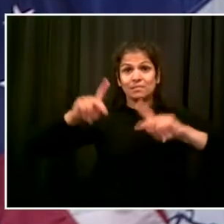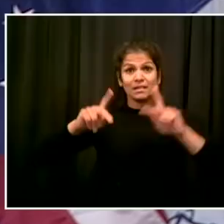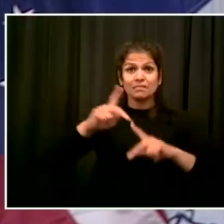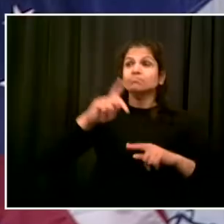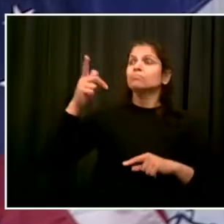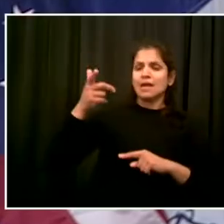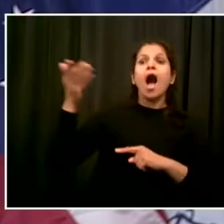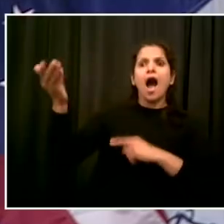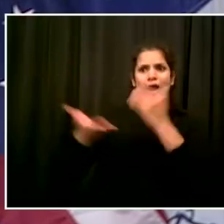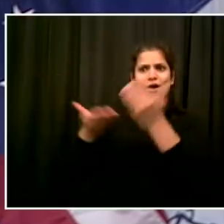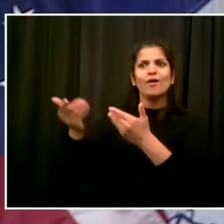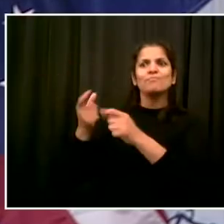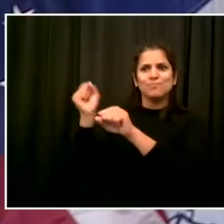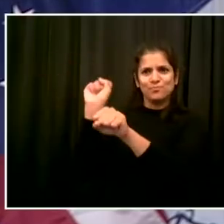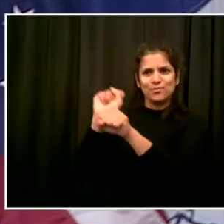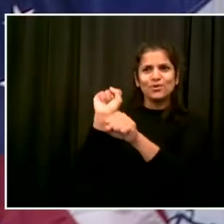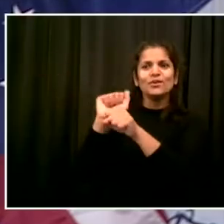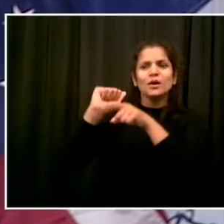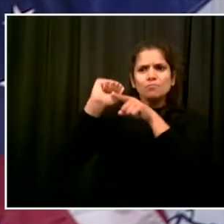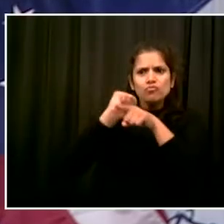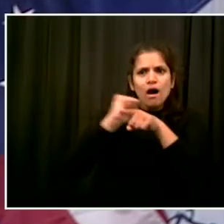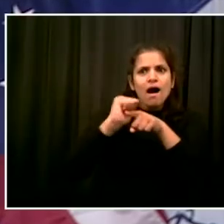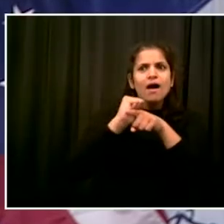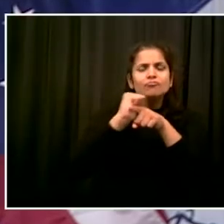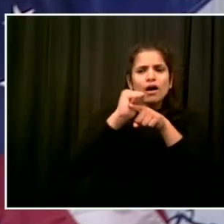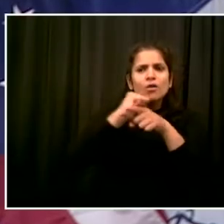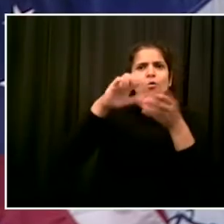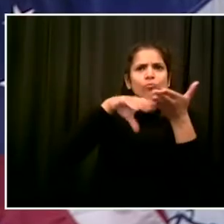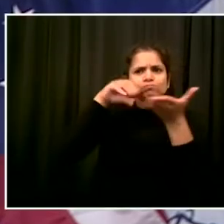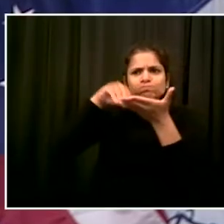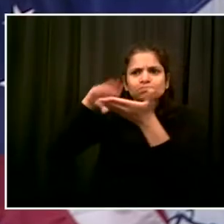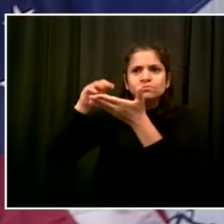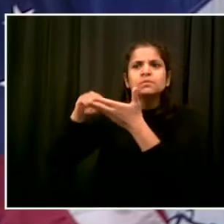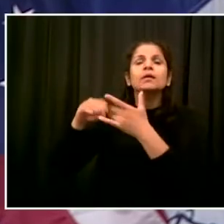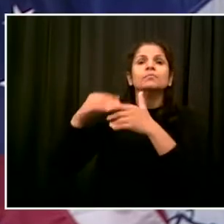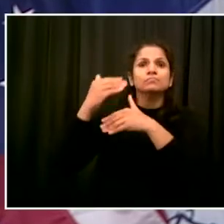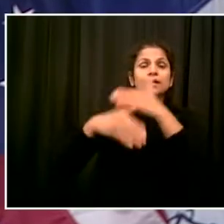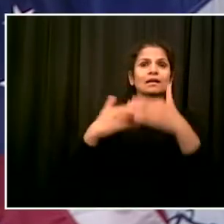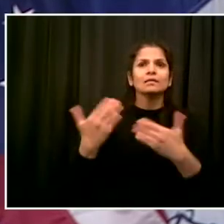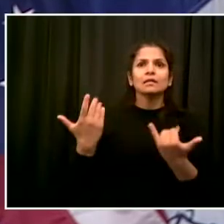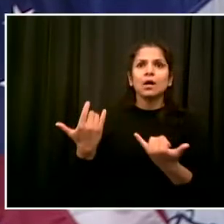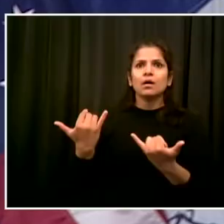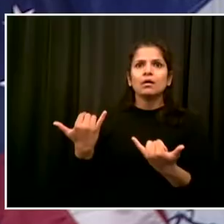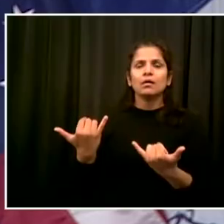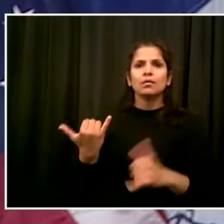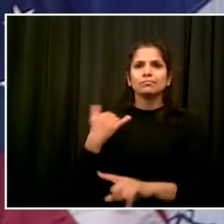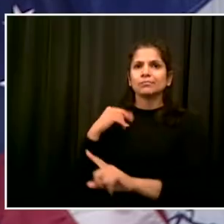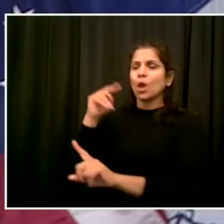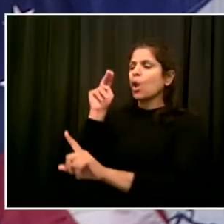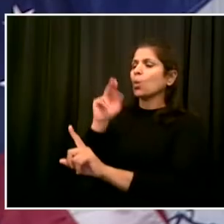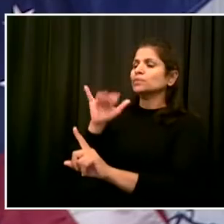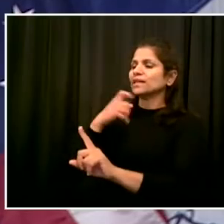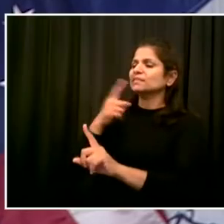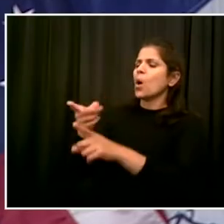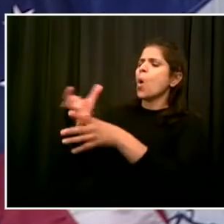CONTACT TRACERS, HOW MANY ARE REMOTE WORKERS? I COULDN'T HEAR PART OF YOUR QUESTION. YOU SAID SOMEITHNGA BOUT BEING ON HOLD. COULD YOU PLEASE CLARIFY? SOME OF THE PEOPLE THAT WERE